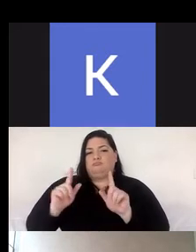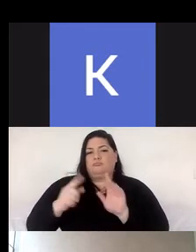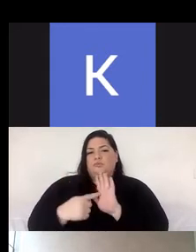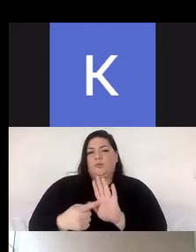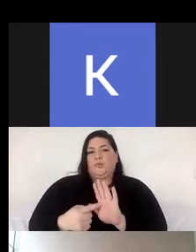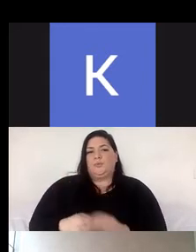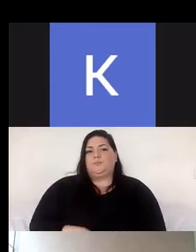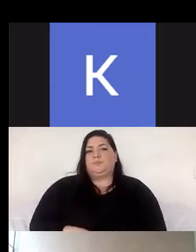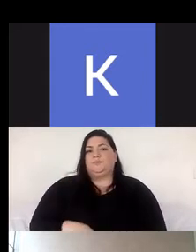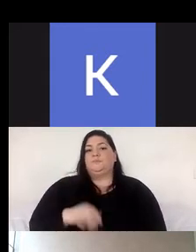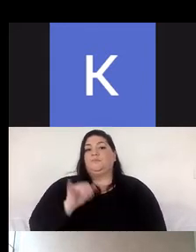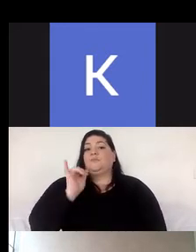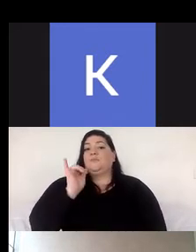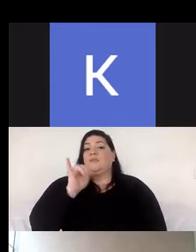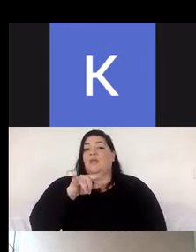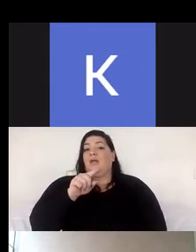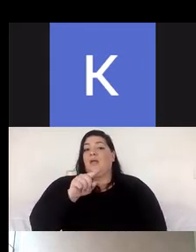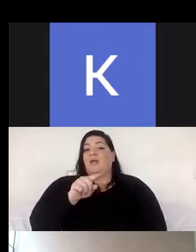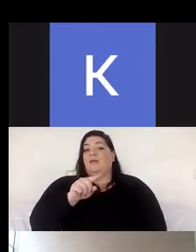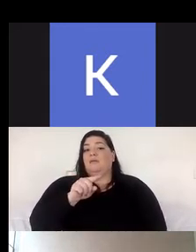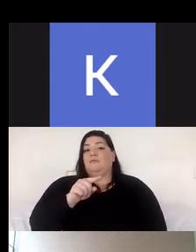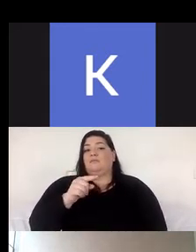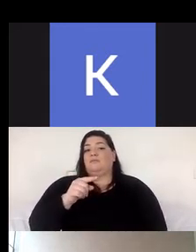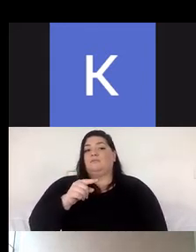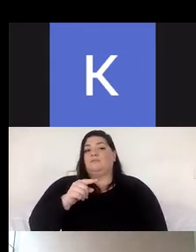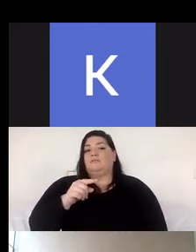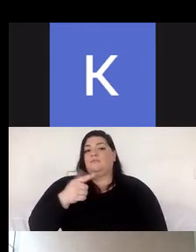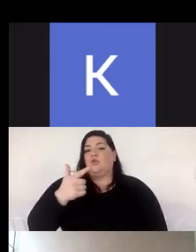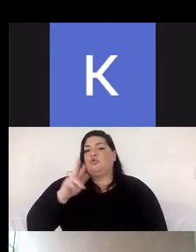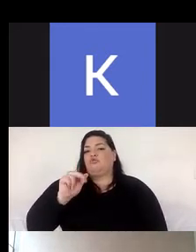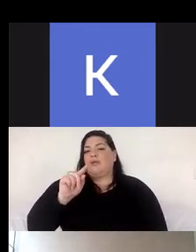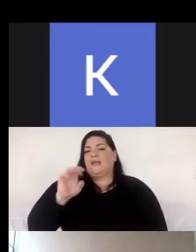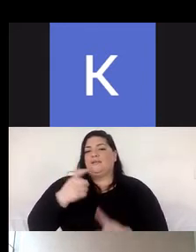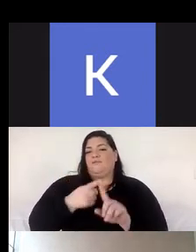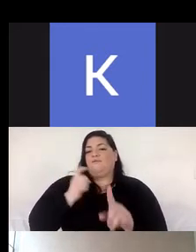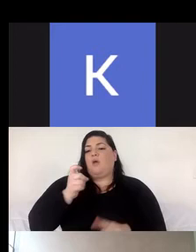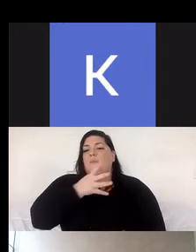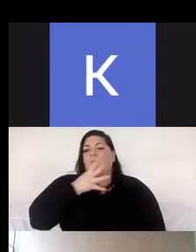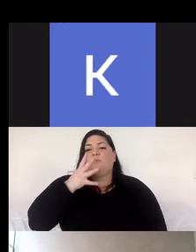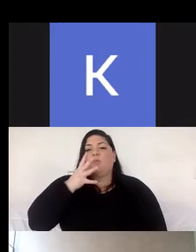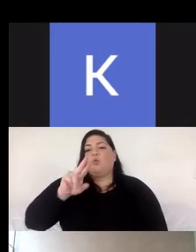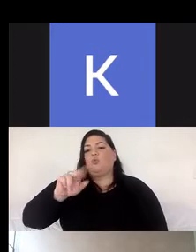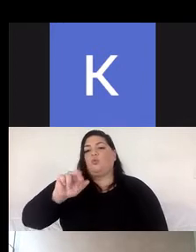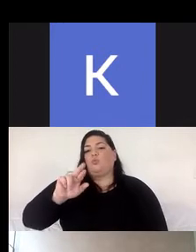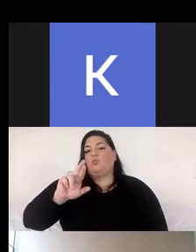And this is a grantee in the rural program.